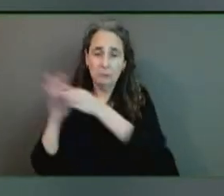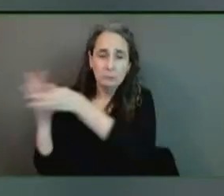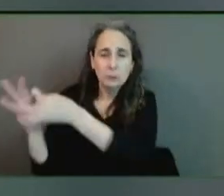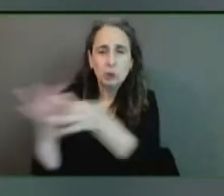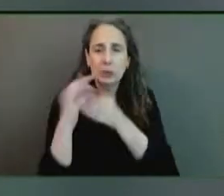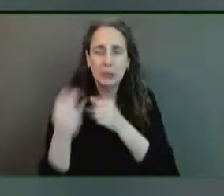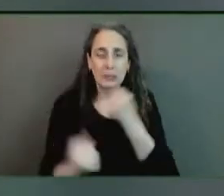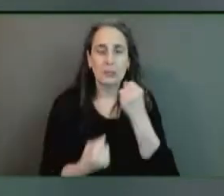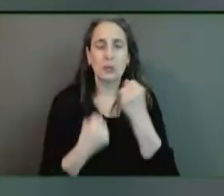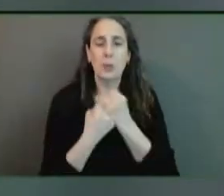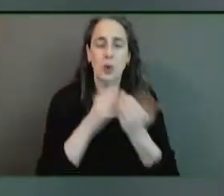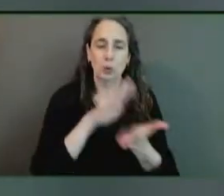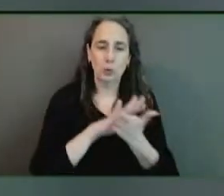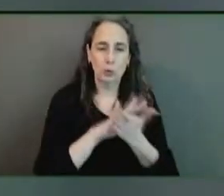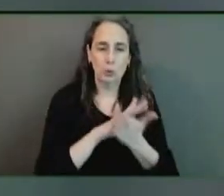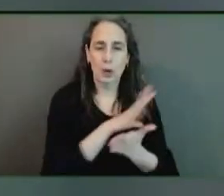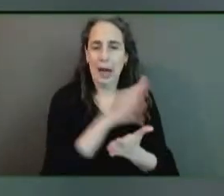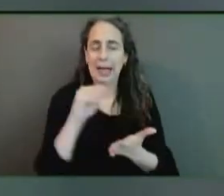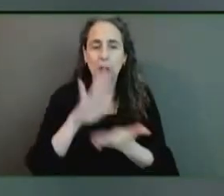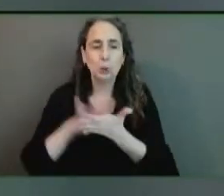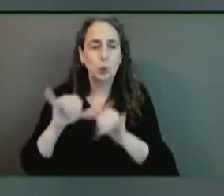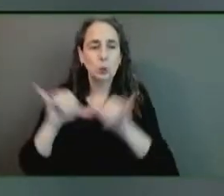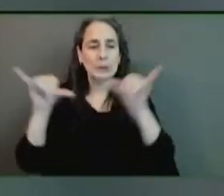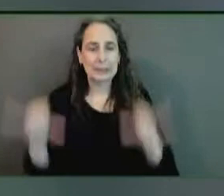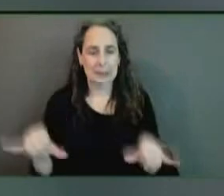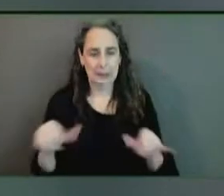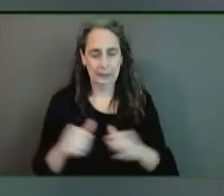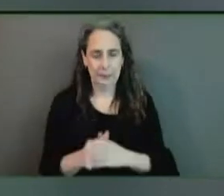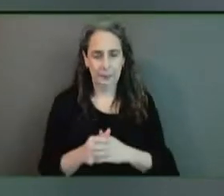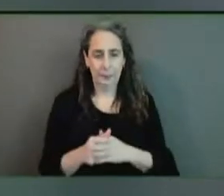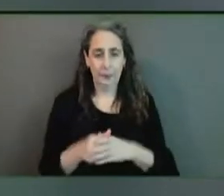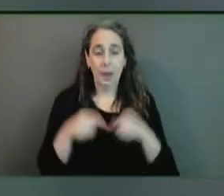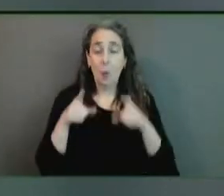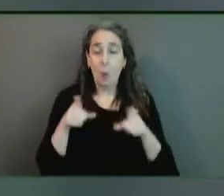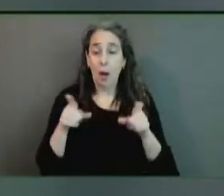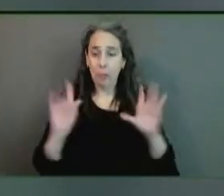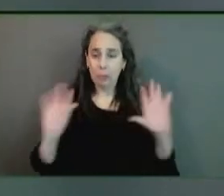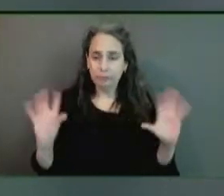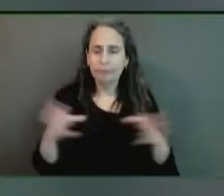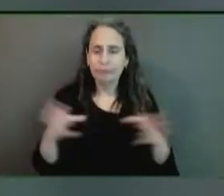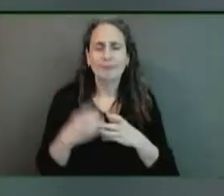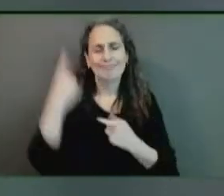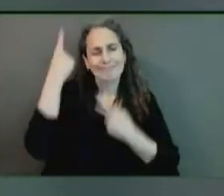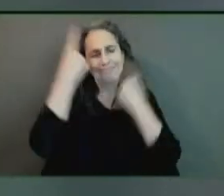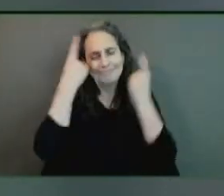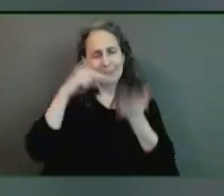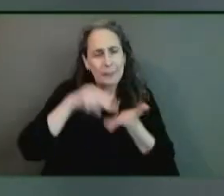Covid 19. I am calling on our community to unite in support of